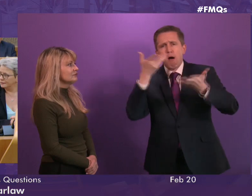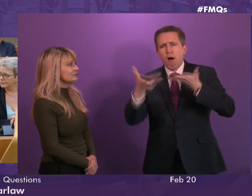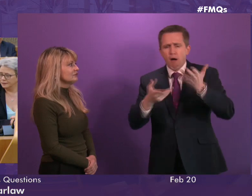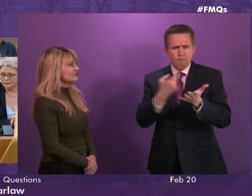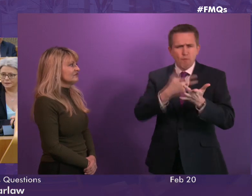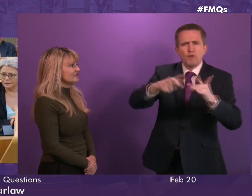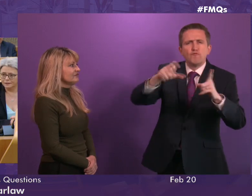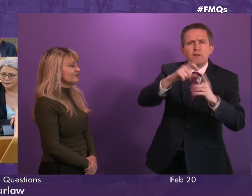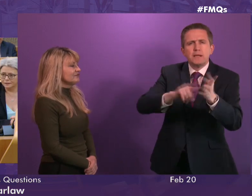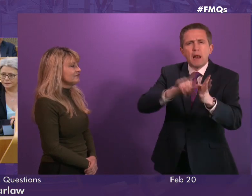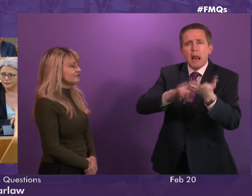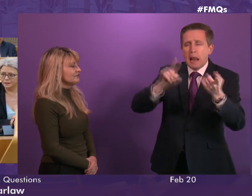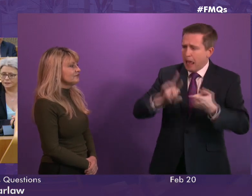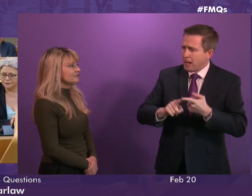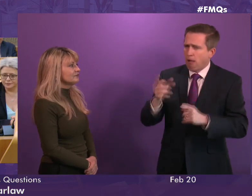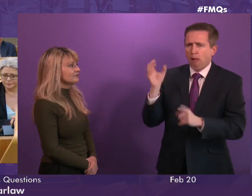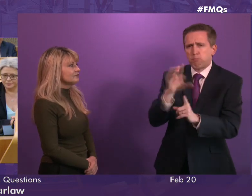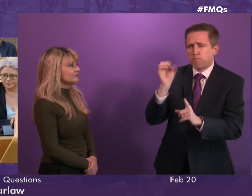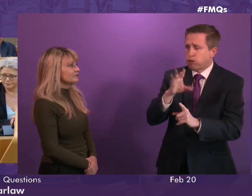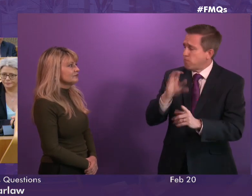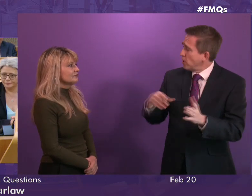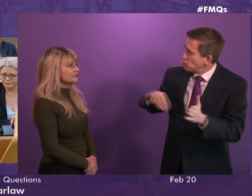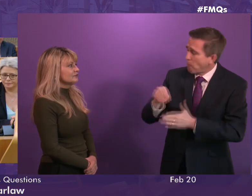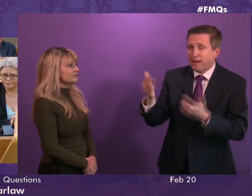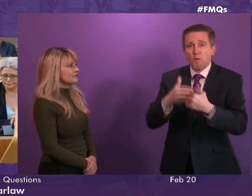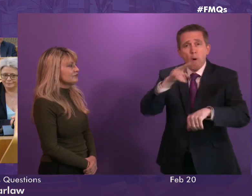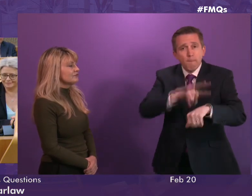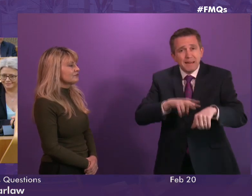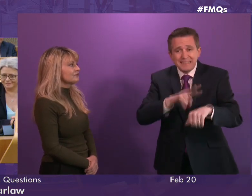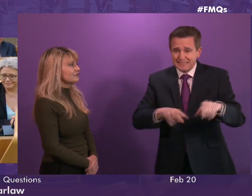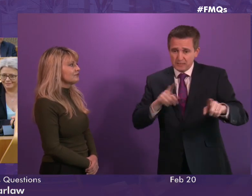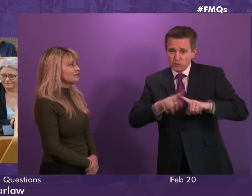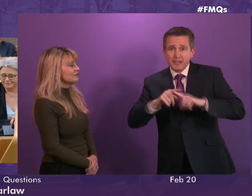do not pay for more police officers and do not pay to fix a broken police estate.